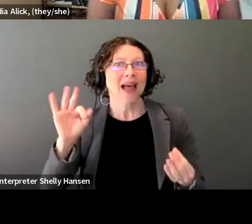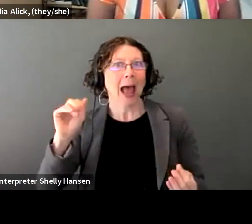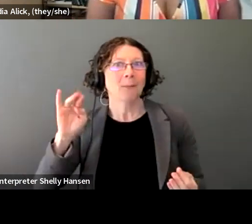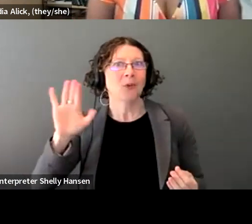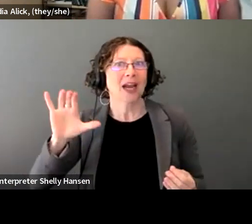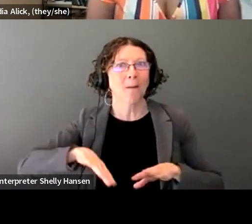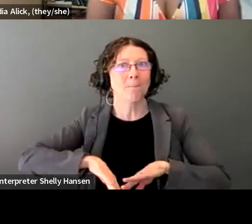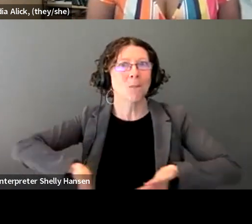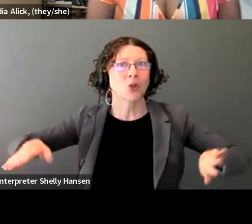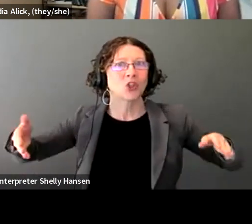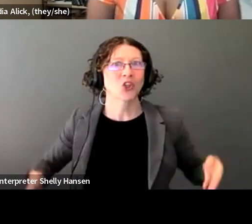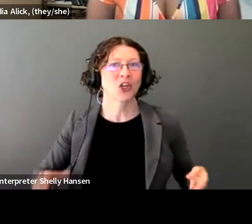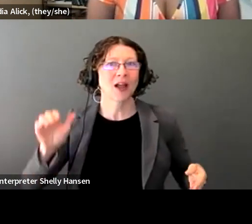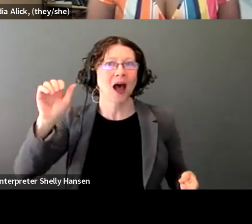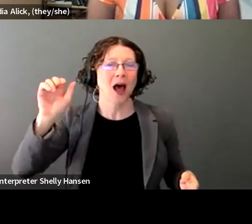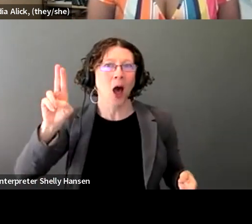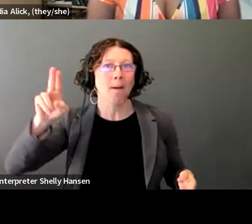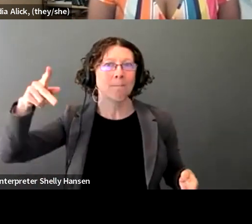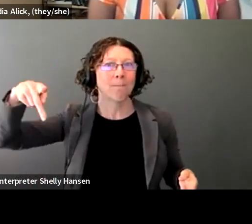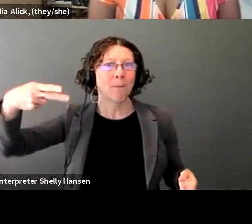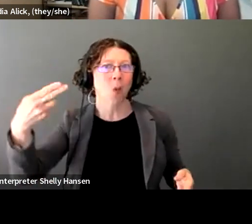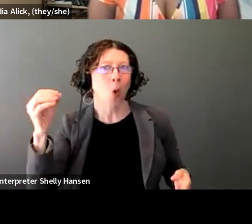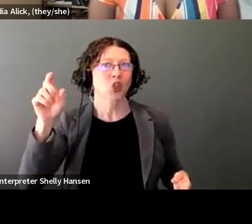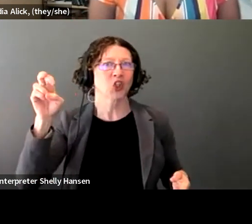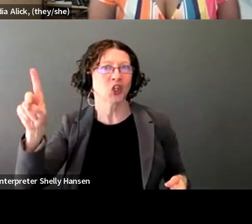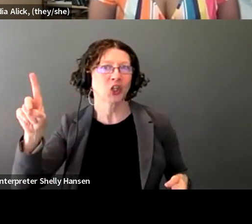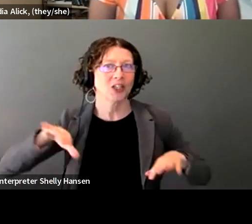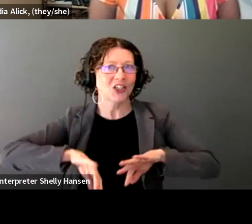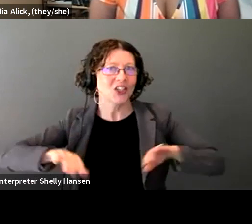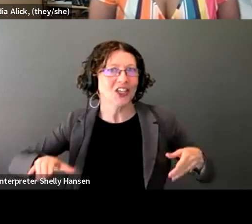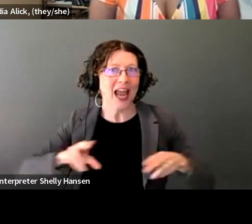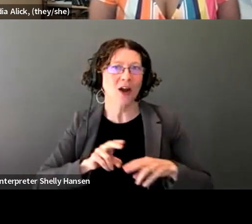The art and theater, when I first got sick, I didn't end up doing their show because of